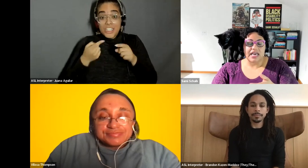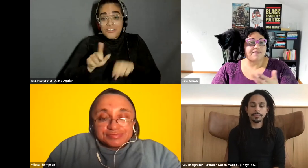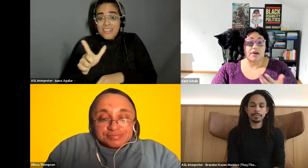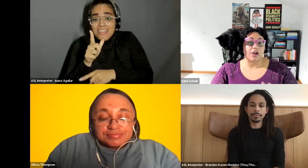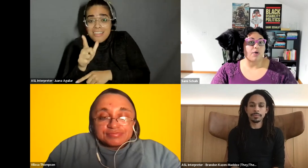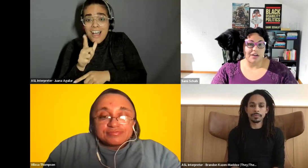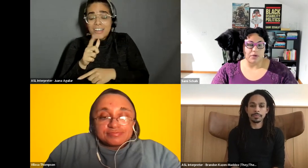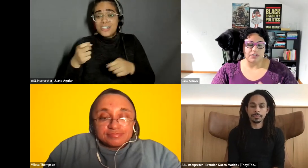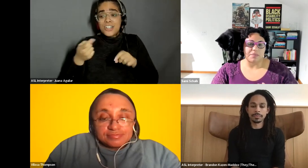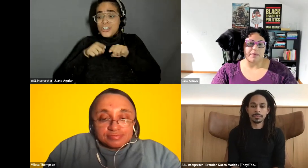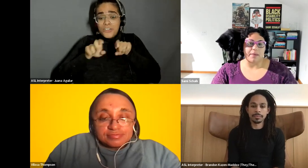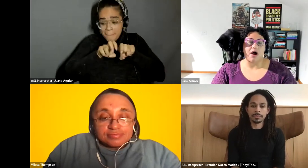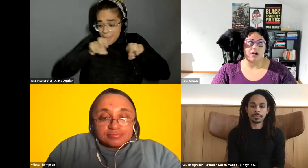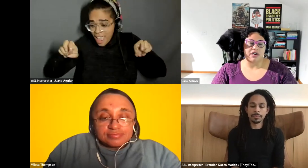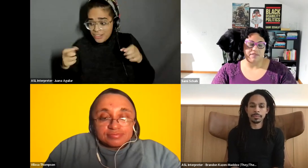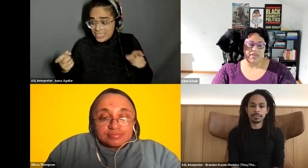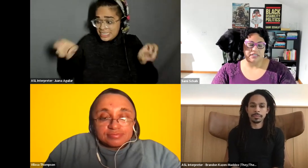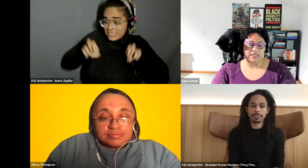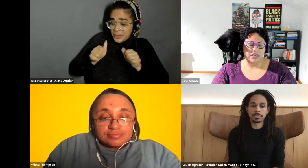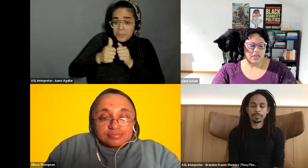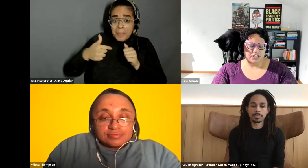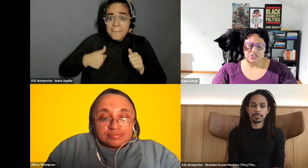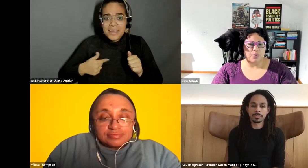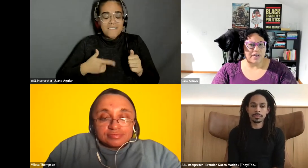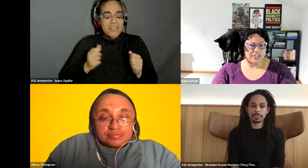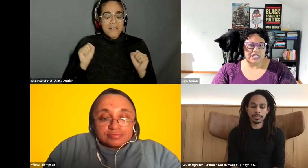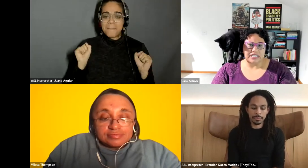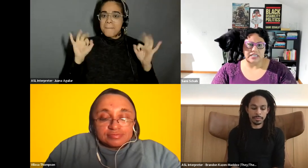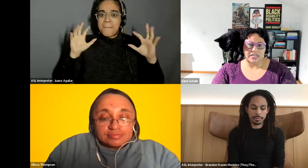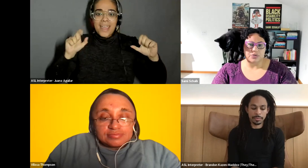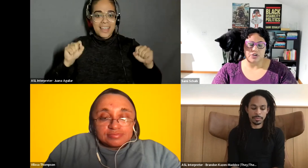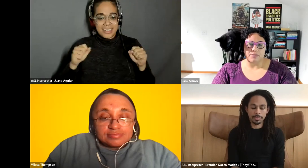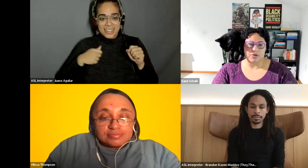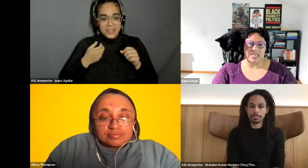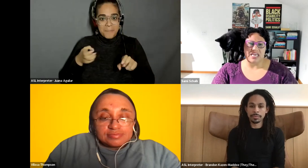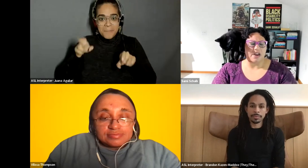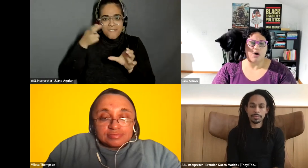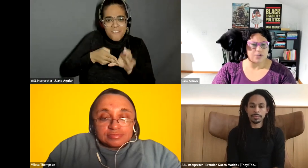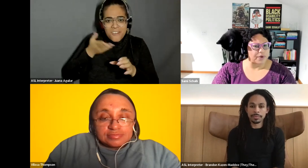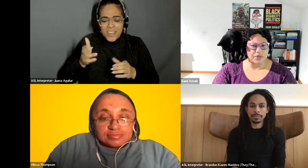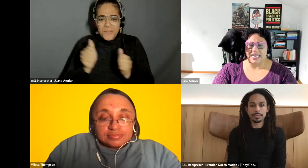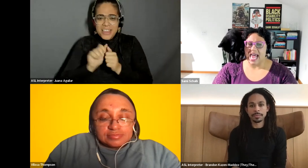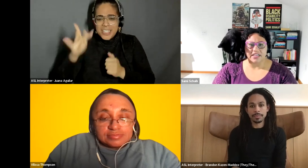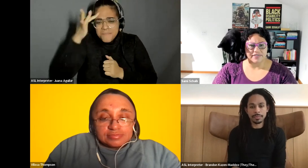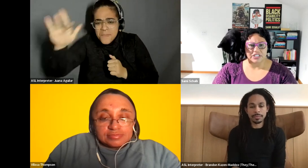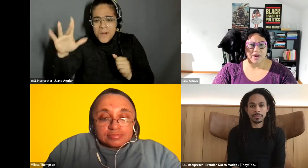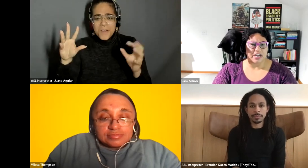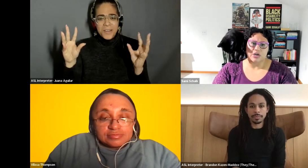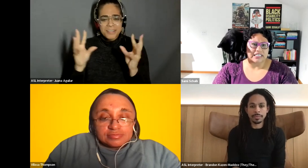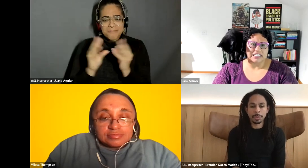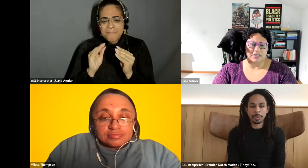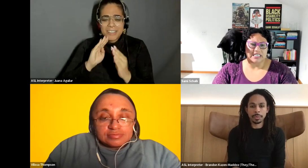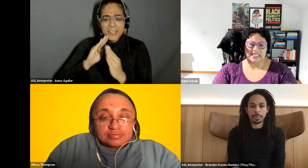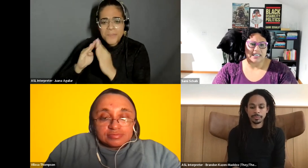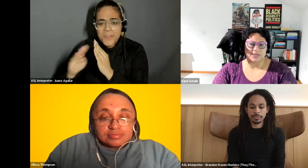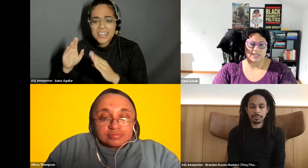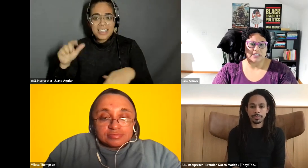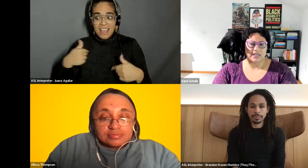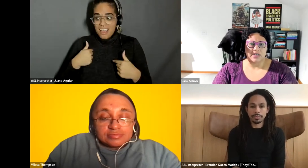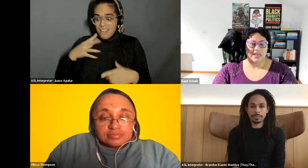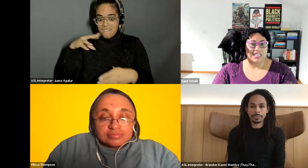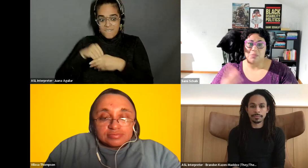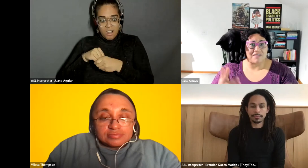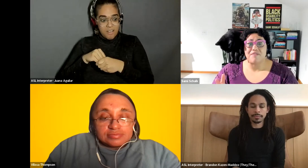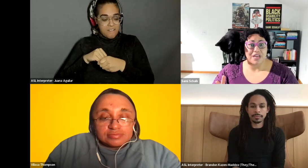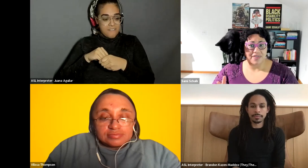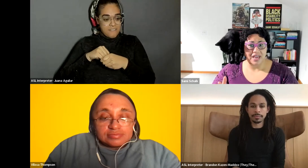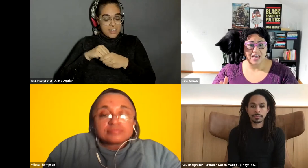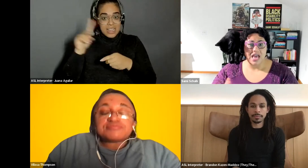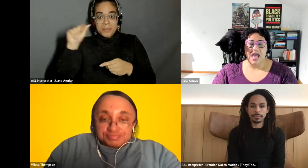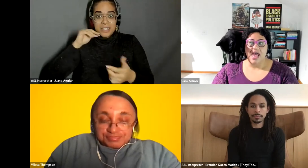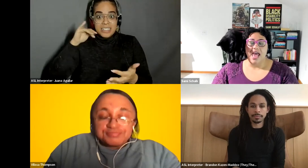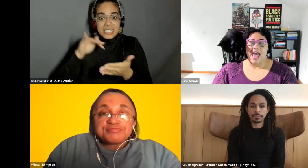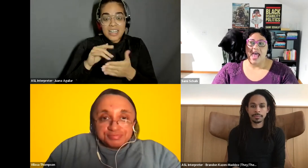Sami Schalk: it felt incredible to be a part of this just, rich, intellectual community that also included activists. Right Early disability studies was a little bit of everything.